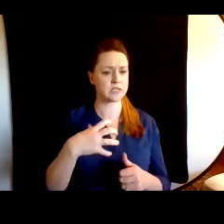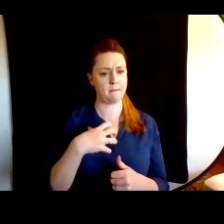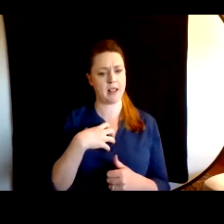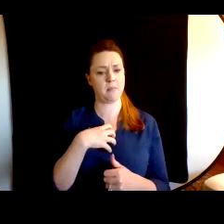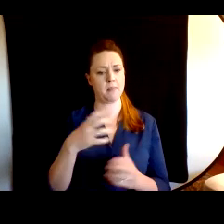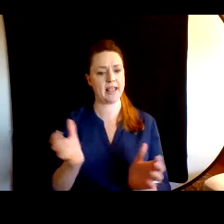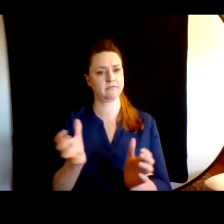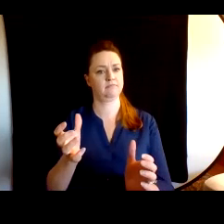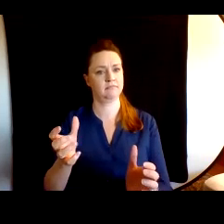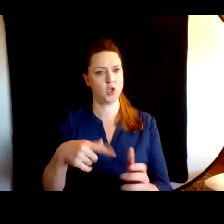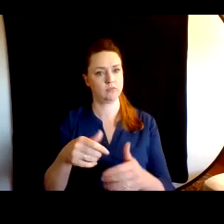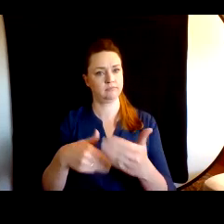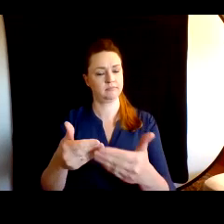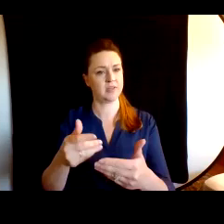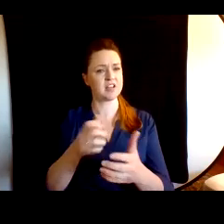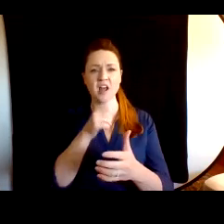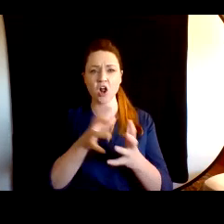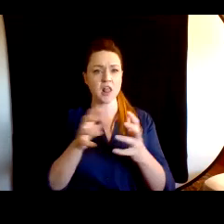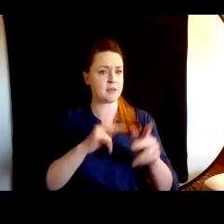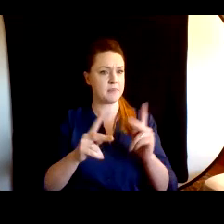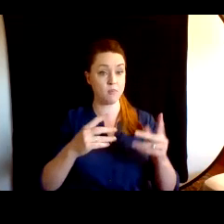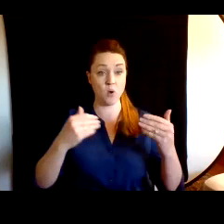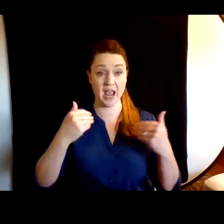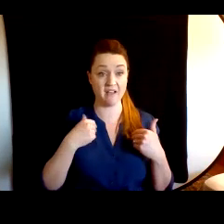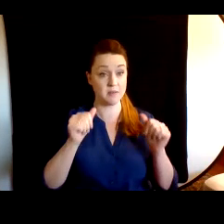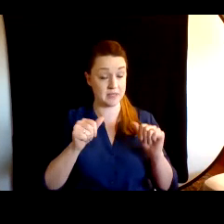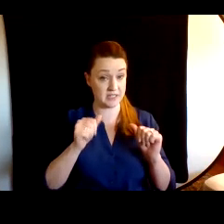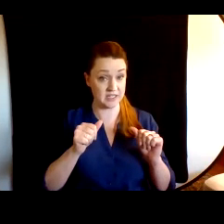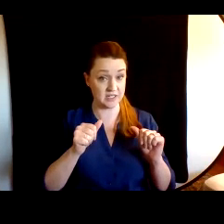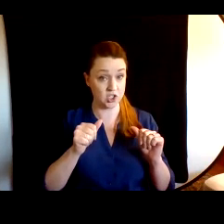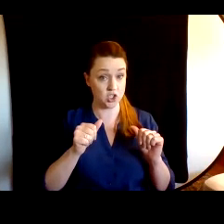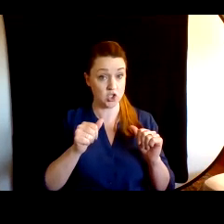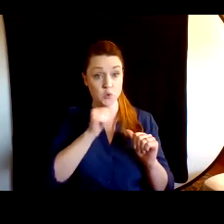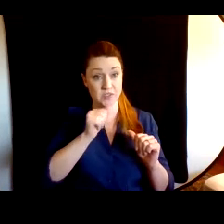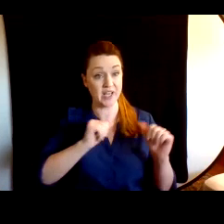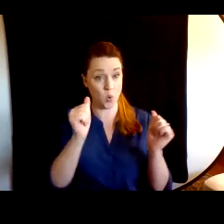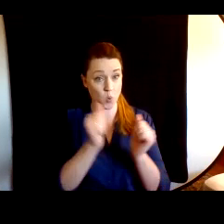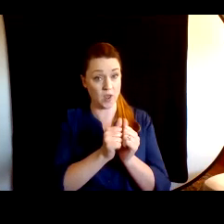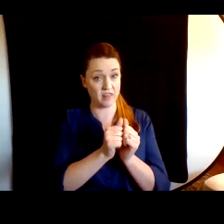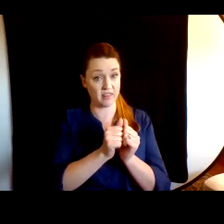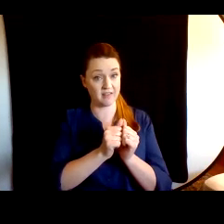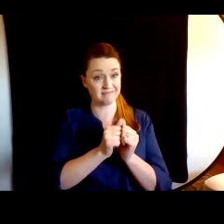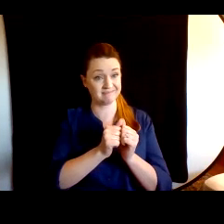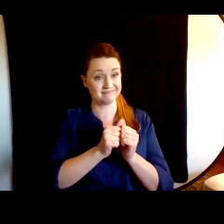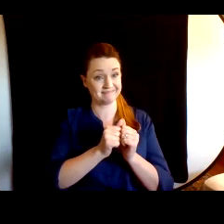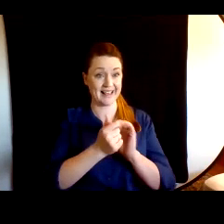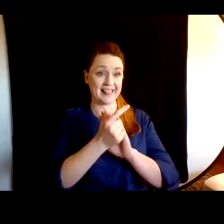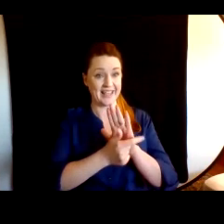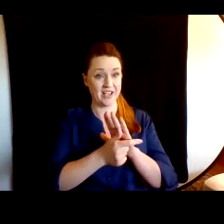or the capacity to deal with protracted legal battles. So disability justice helps us to remember